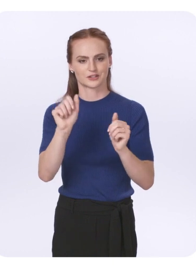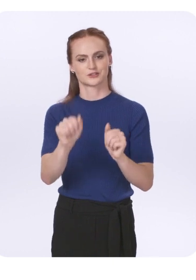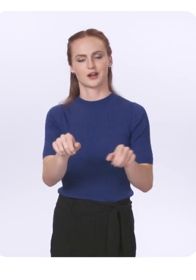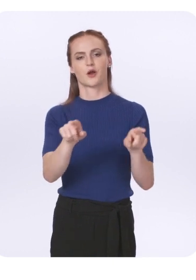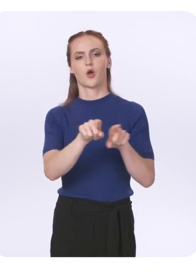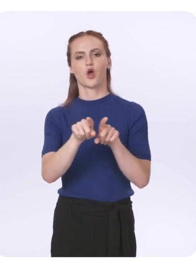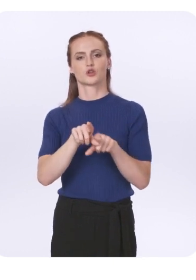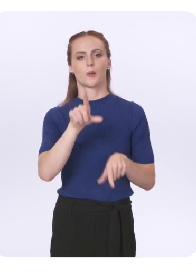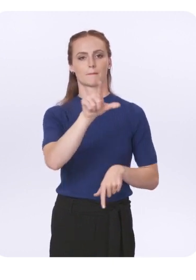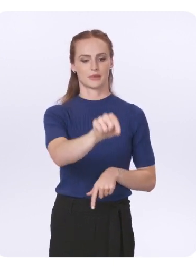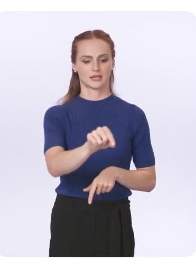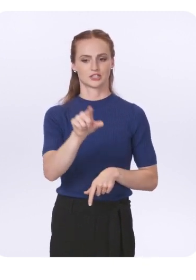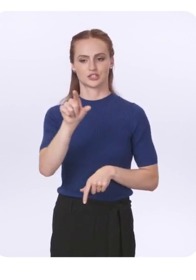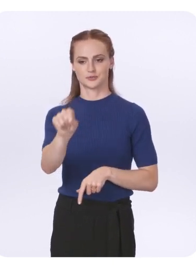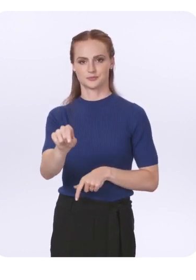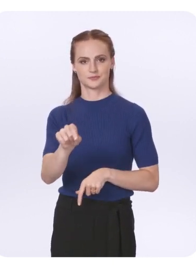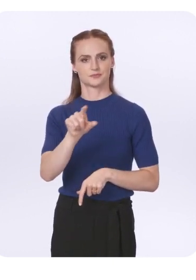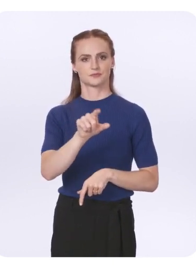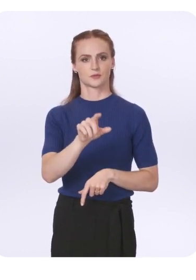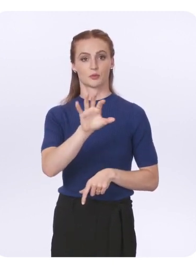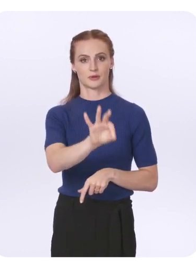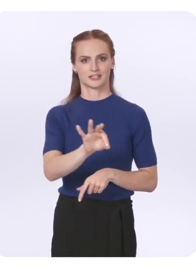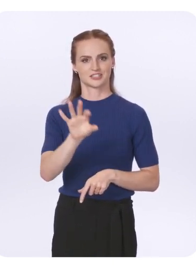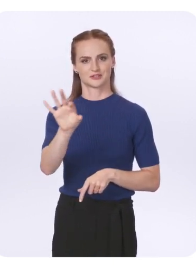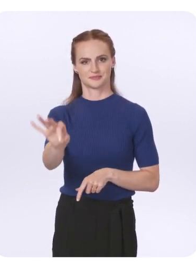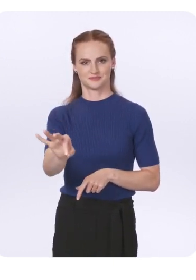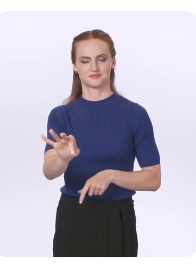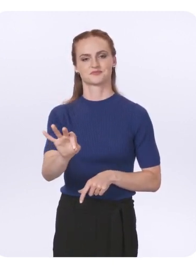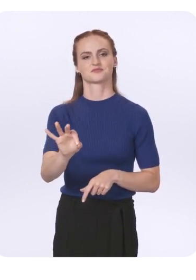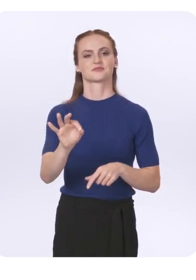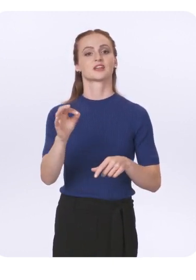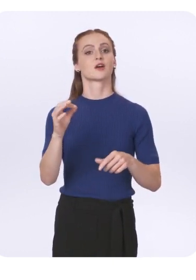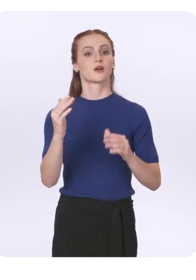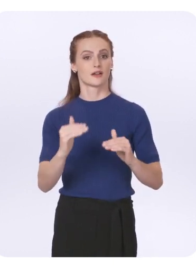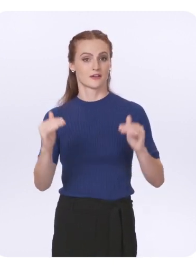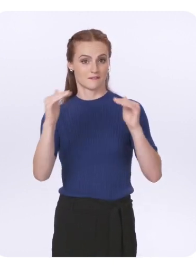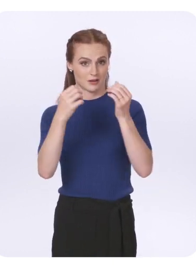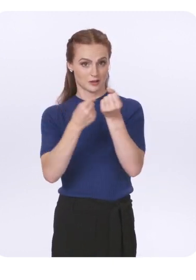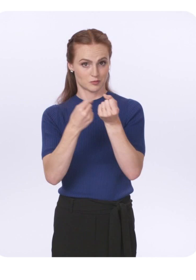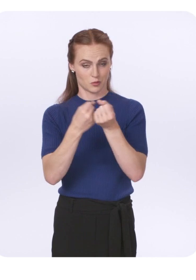and gestures on the way. The demo showcases this features intuitiveness.